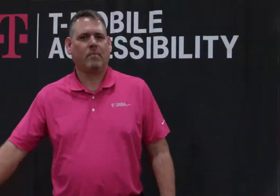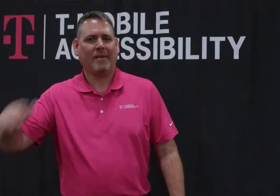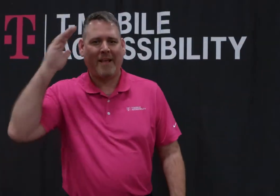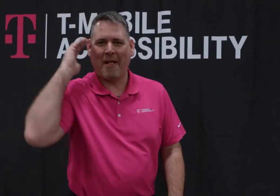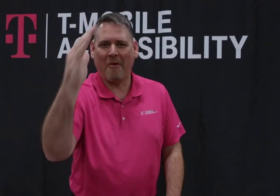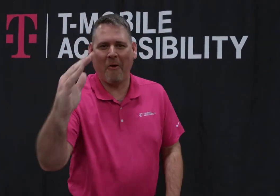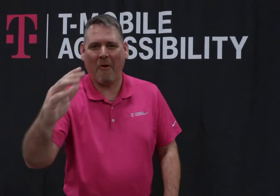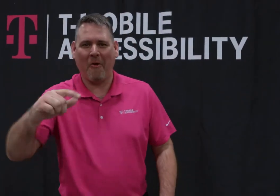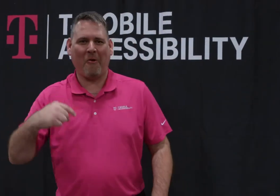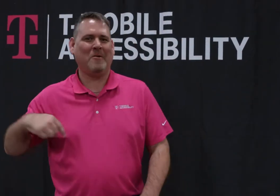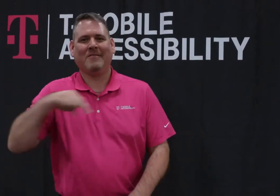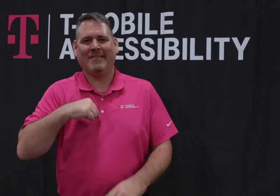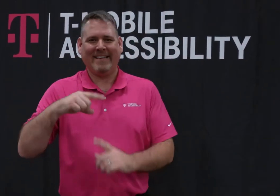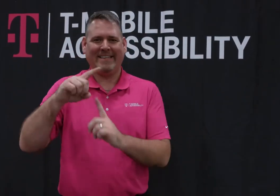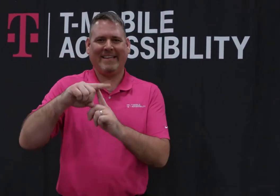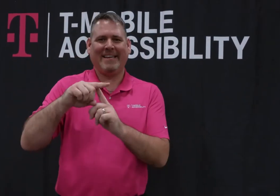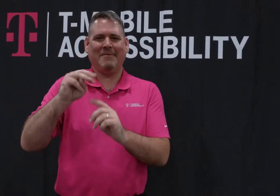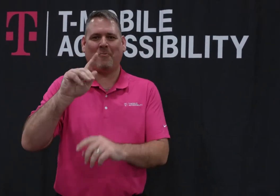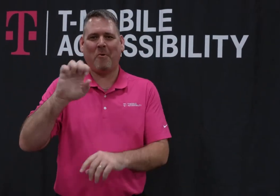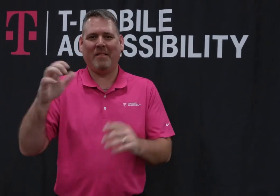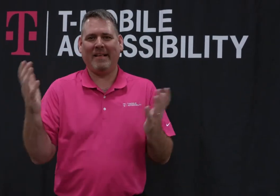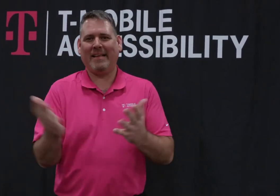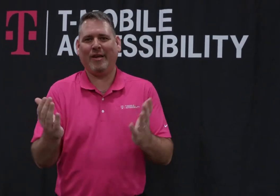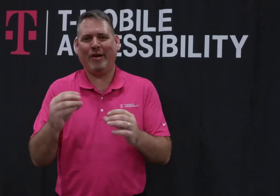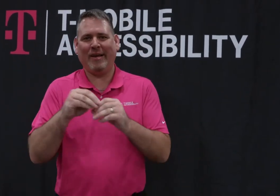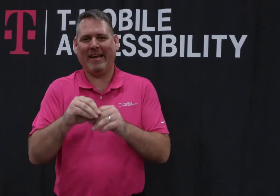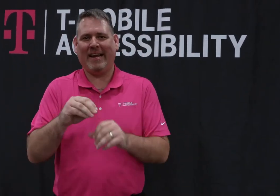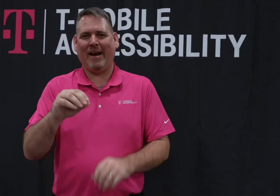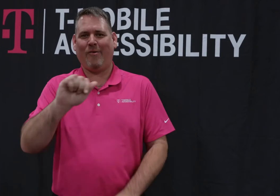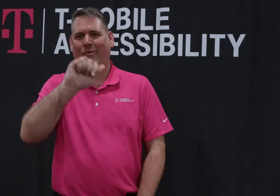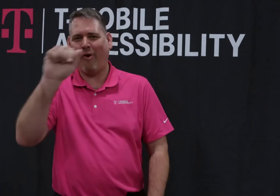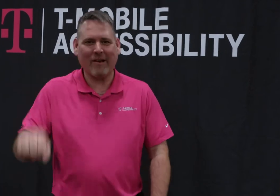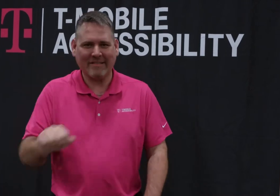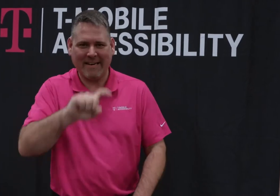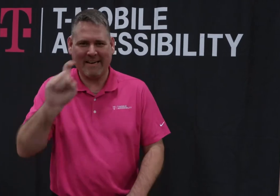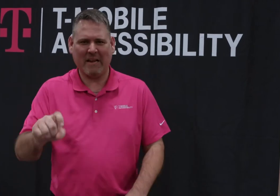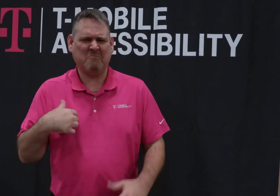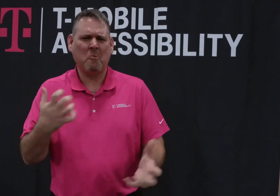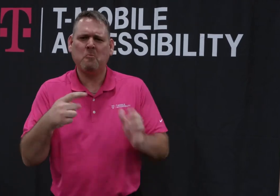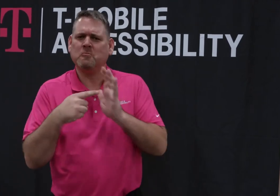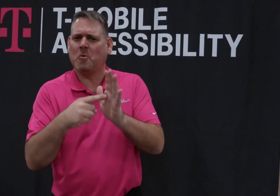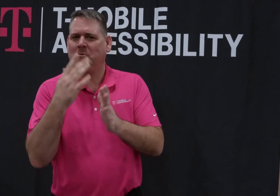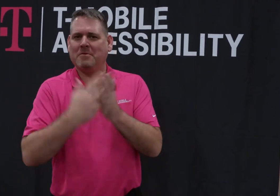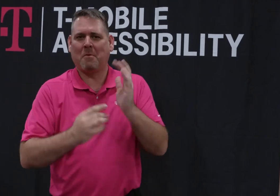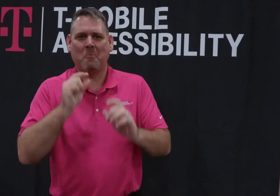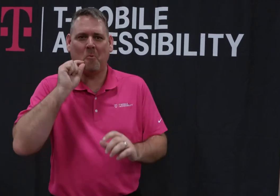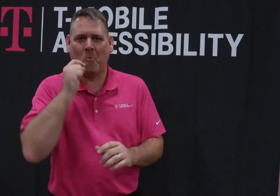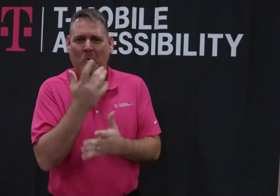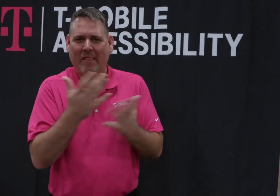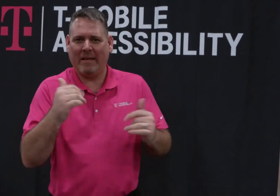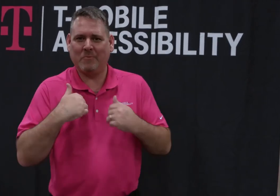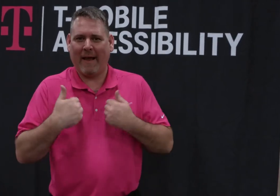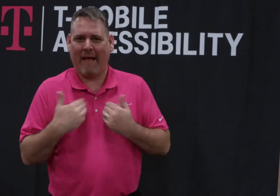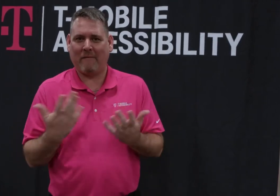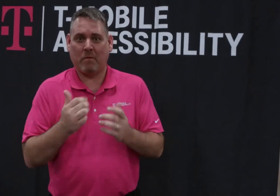Hello! We, T-Mobile, are here in Austin, Texas! Let me show you some cool things we have here.